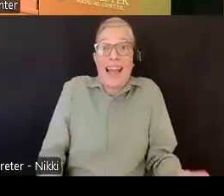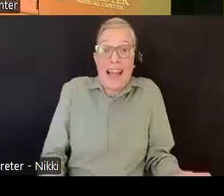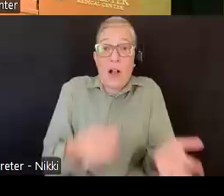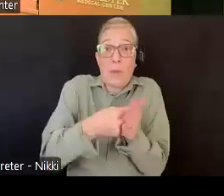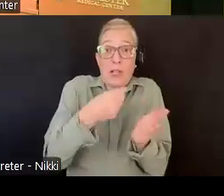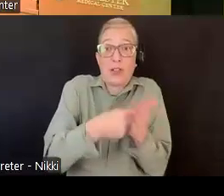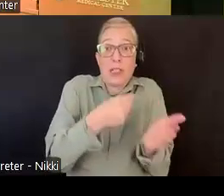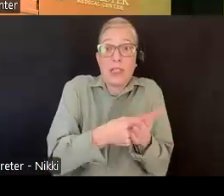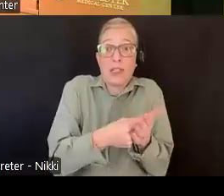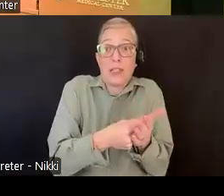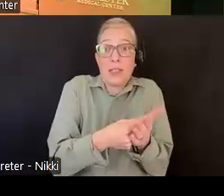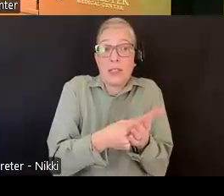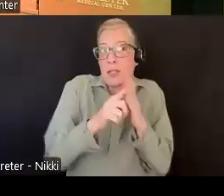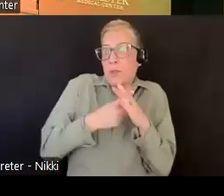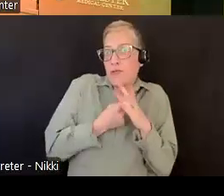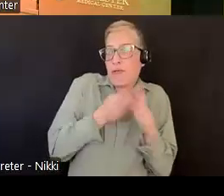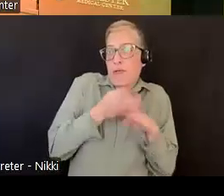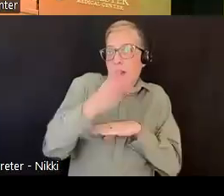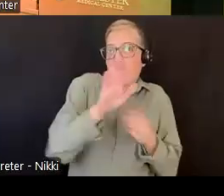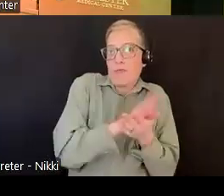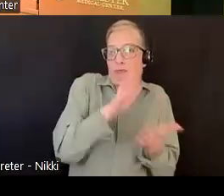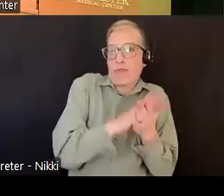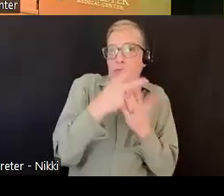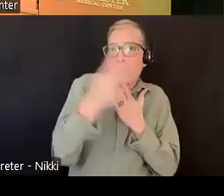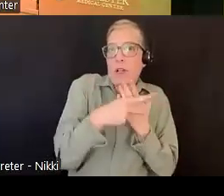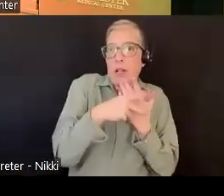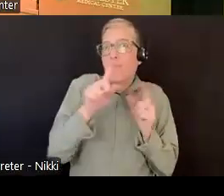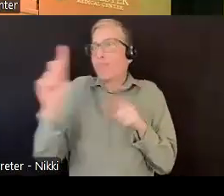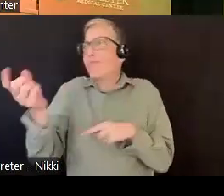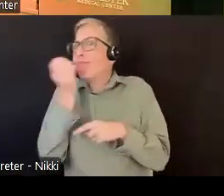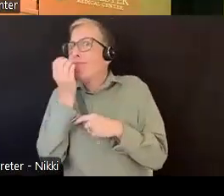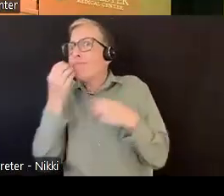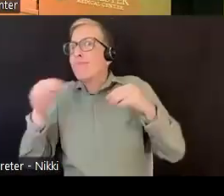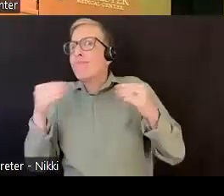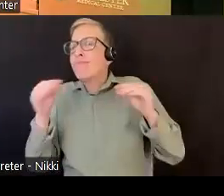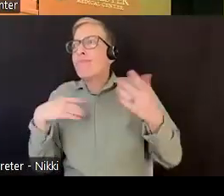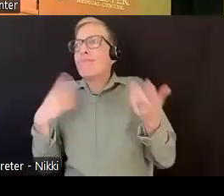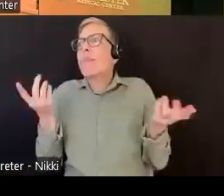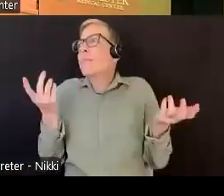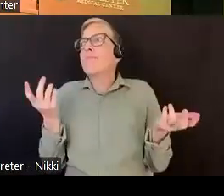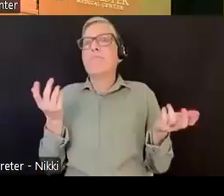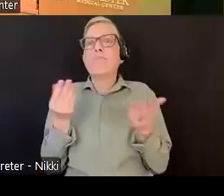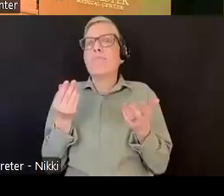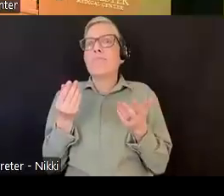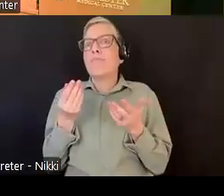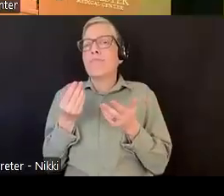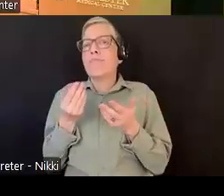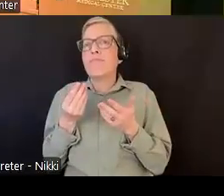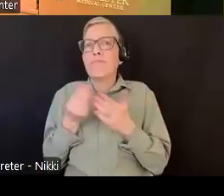store and spend $ 20 $30 and buy string cheese and juice boxes and use the school spaces. And